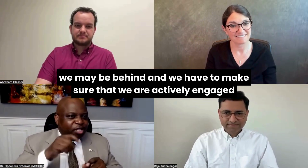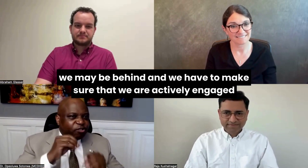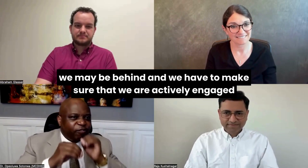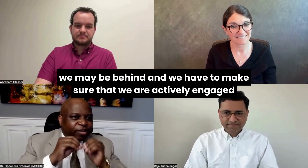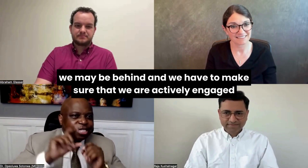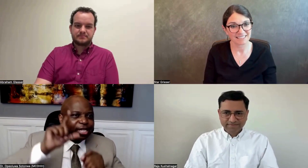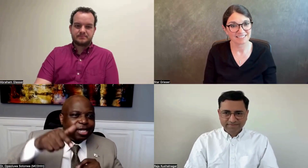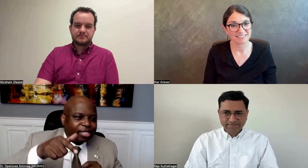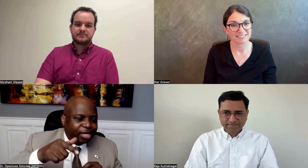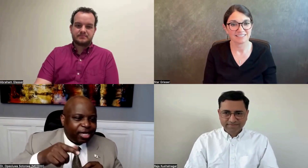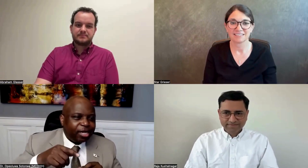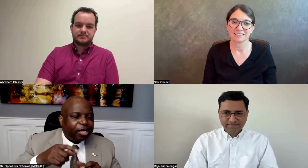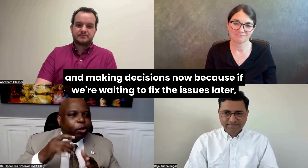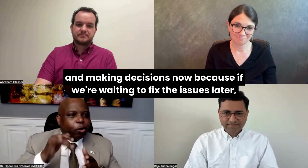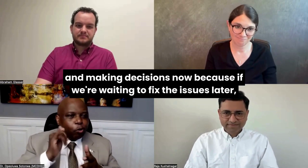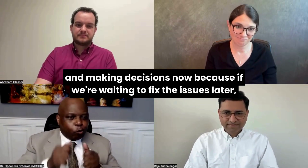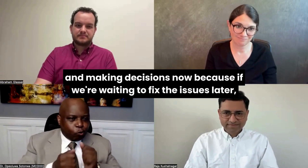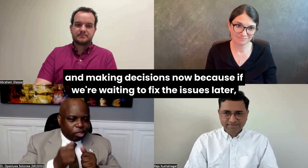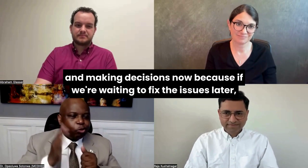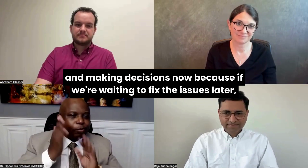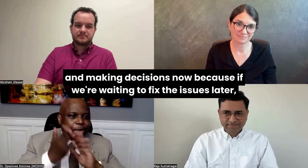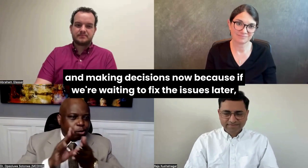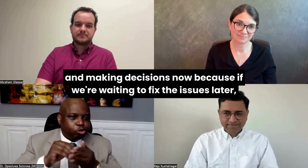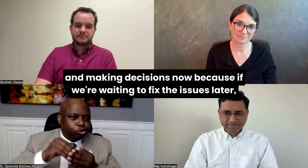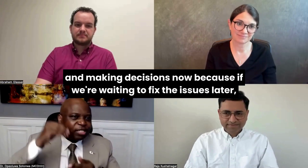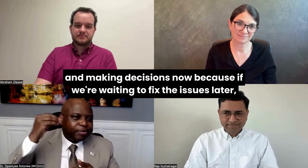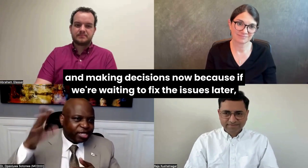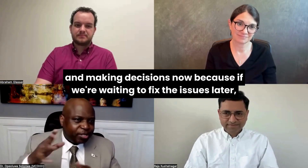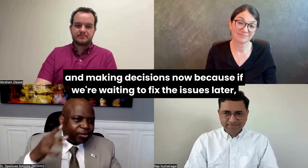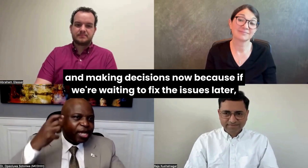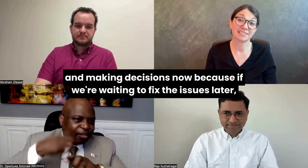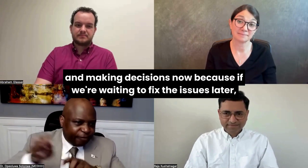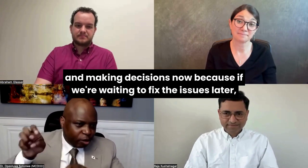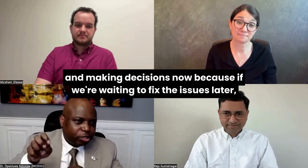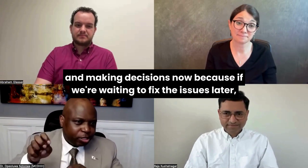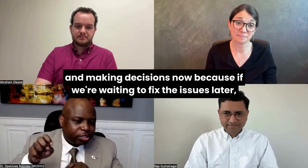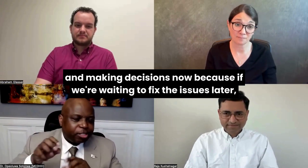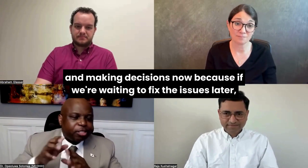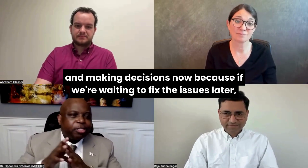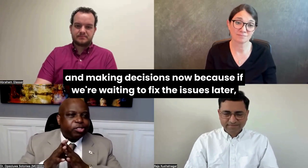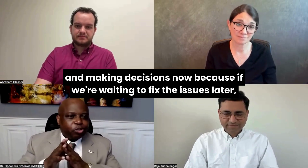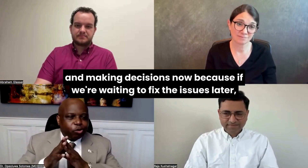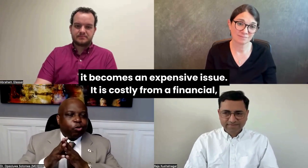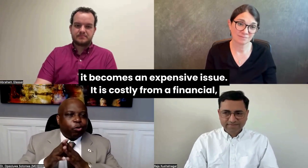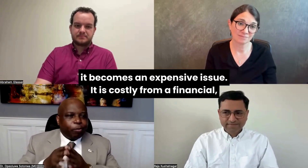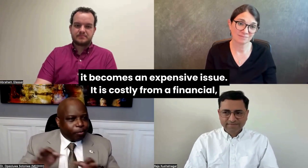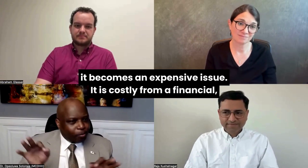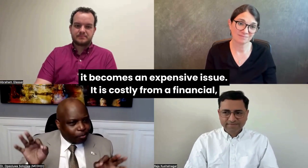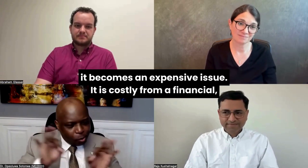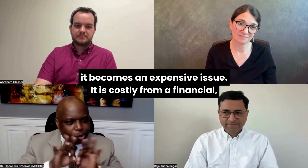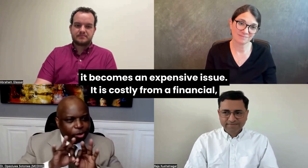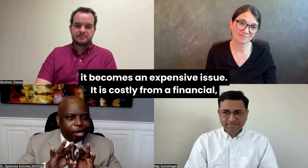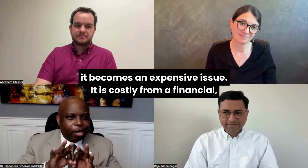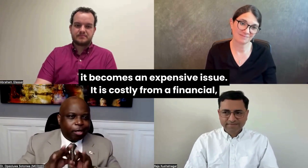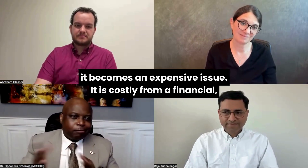and making decisions now because if we're waiting to fix the issues later, it becomes an expensive issue. It is costly from a financial,